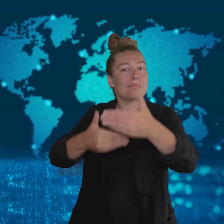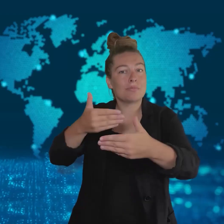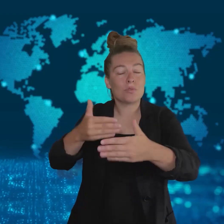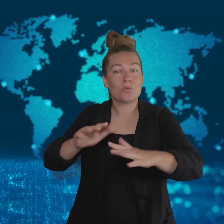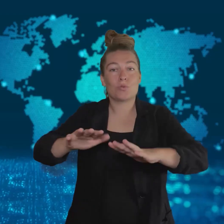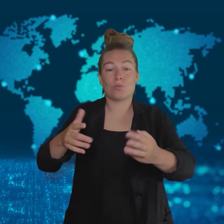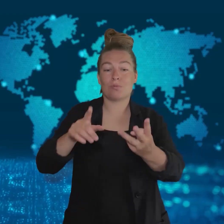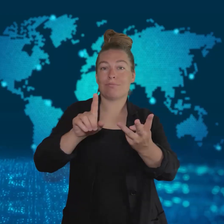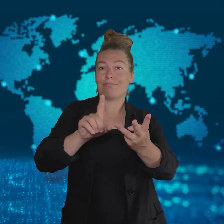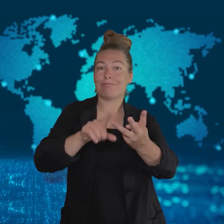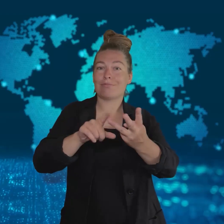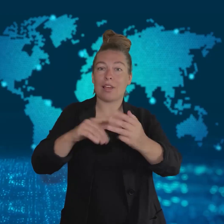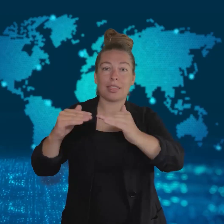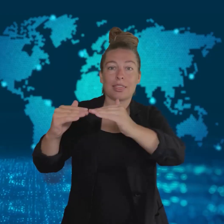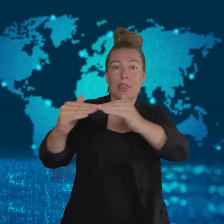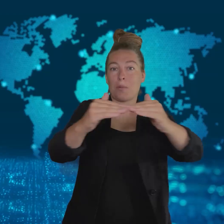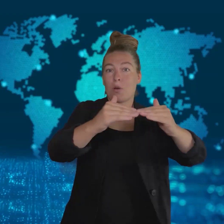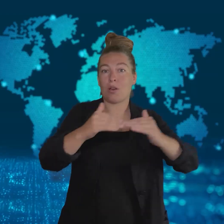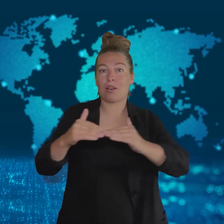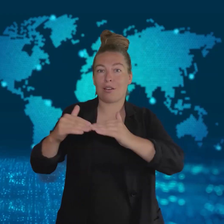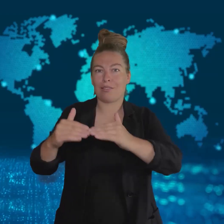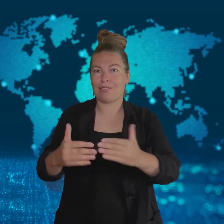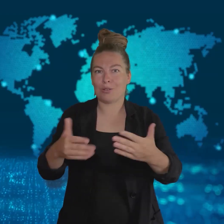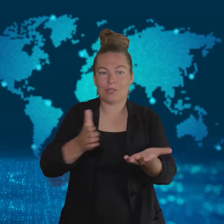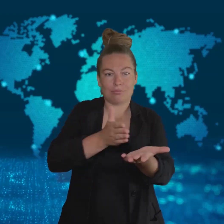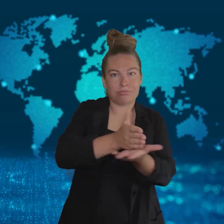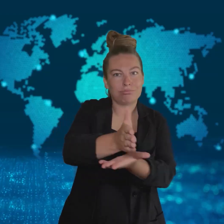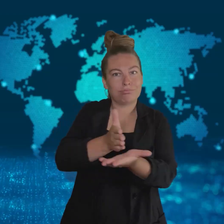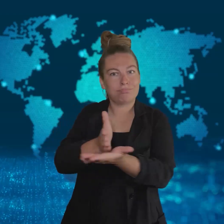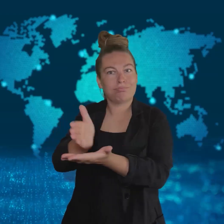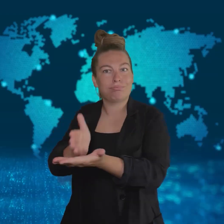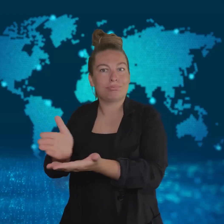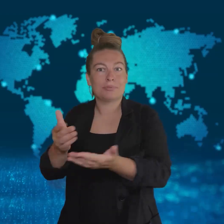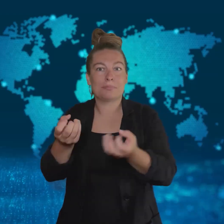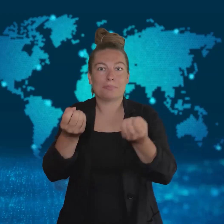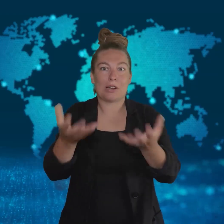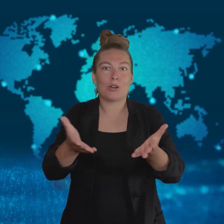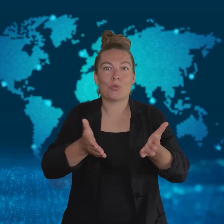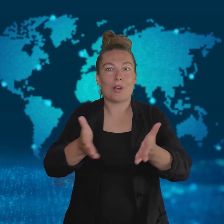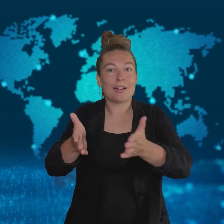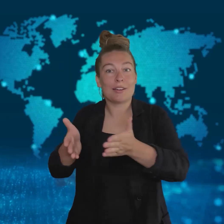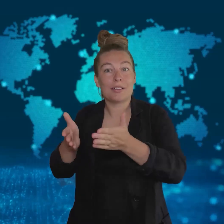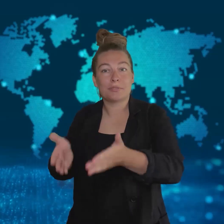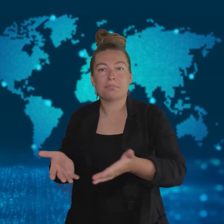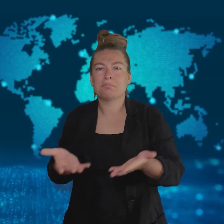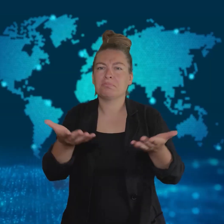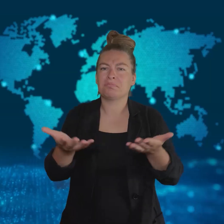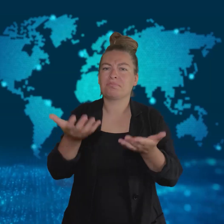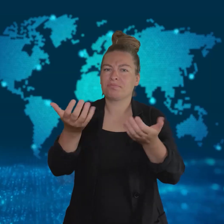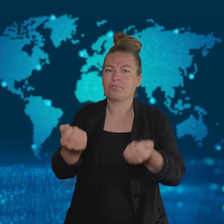will take a more nationalist path or move toward a liberal path.